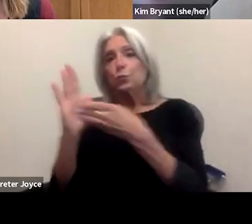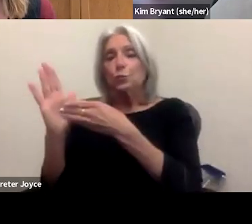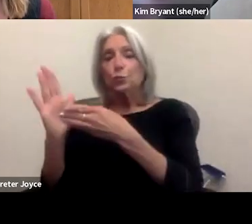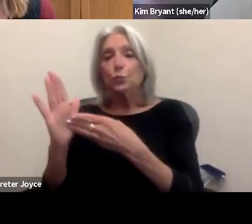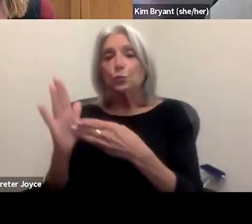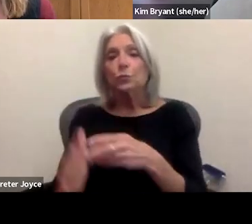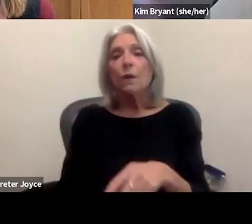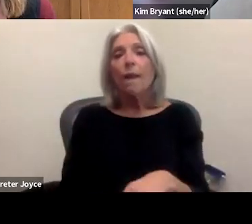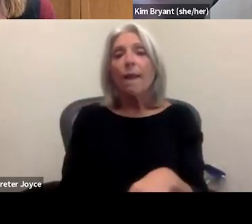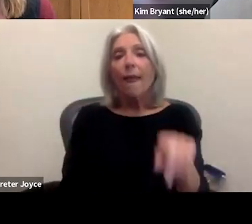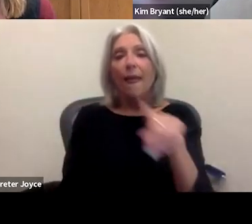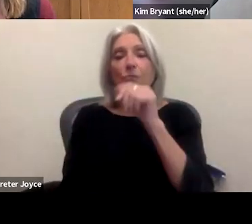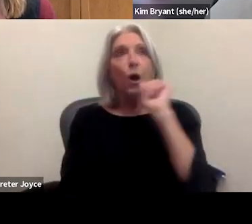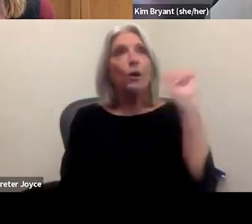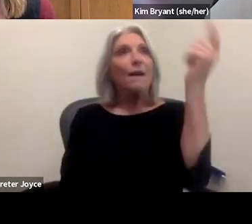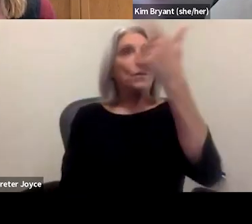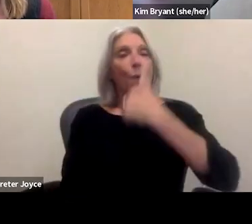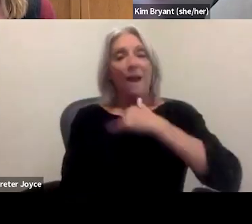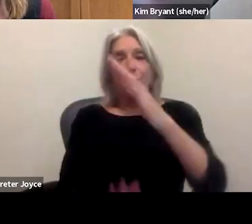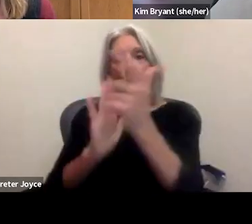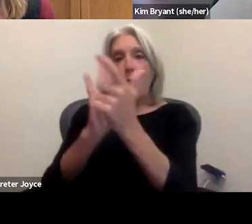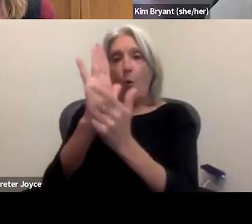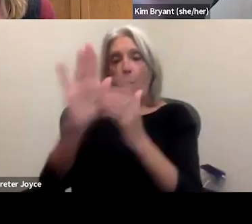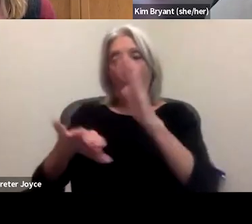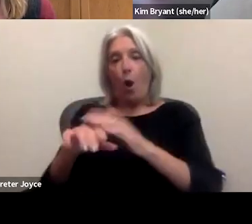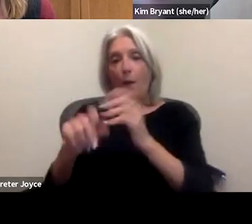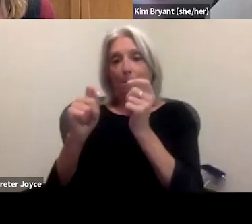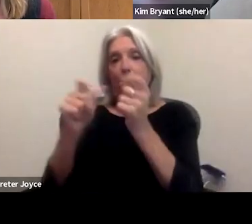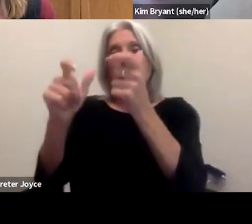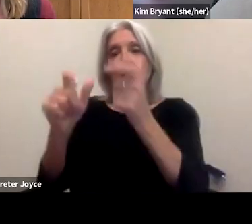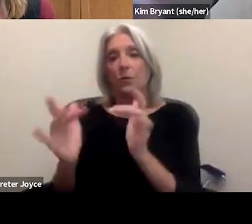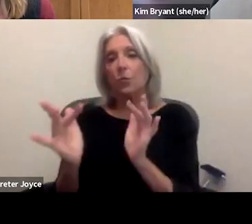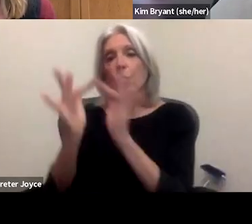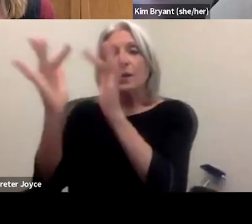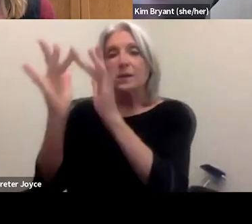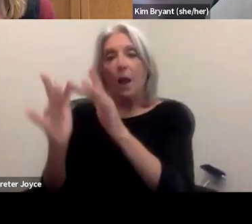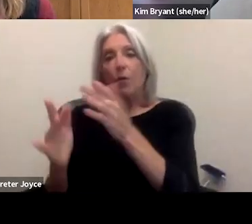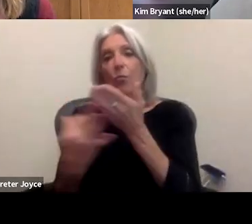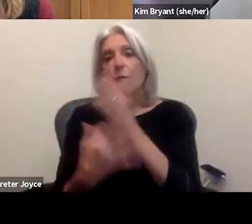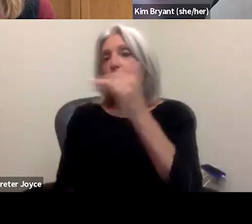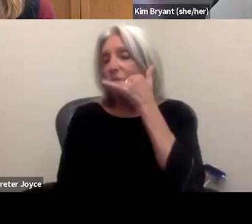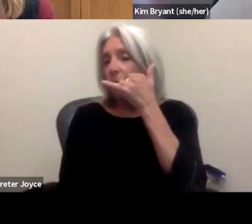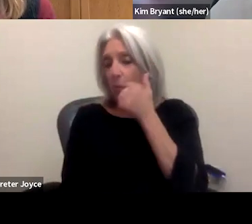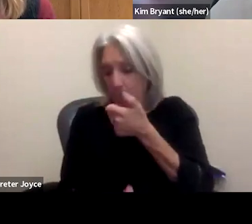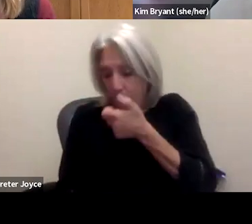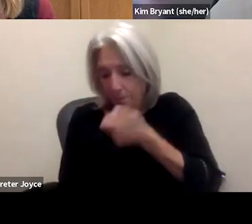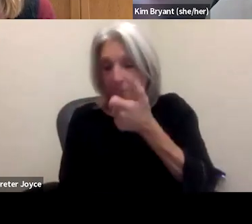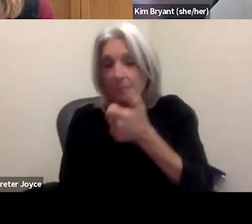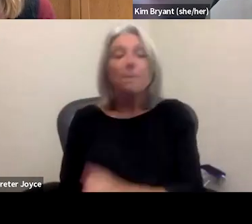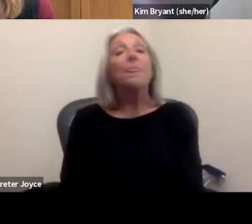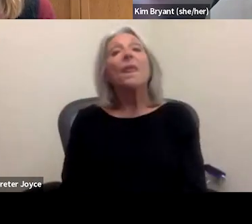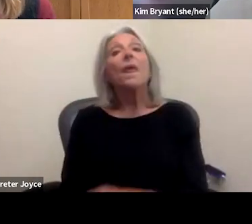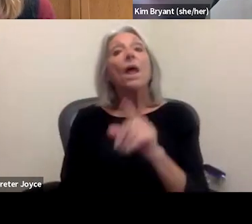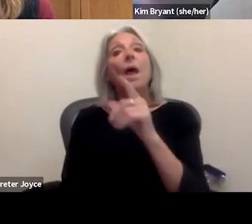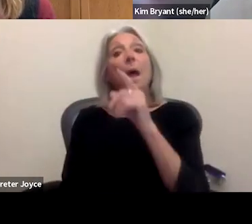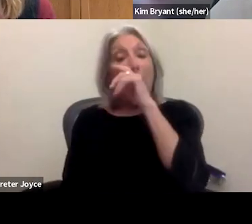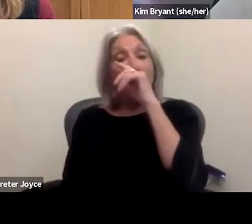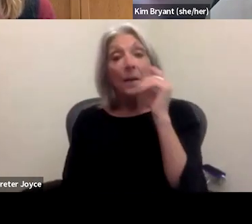And usually, disability cases are hard-won, not won, and seen as frivolous.